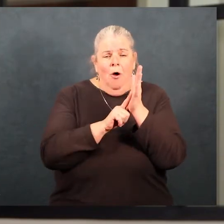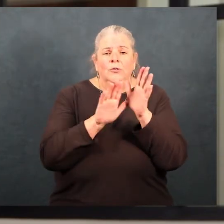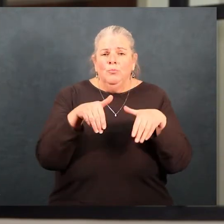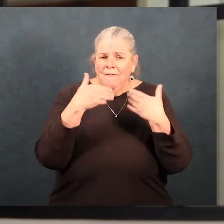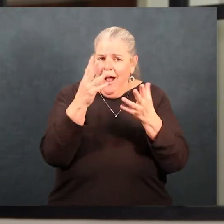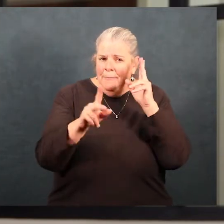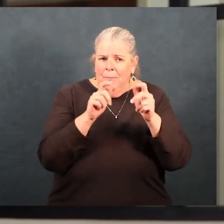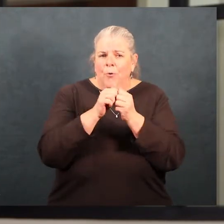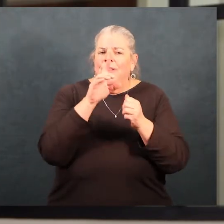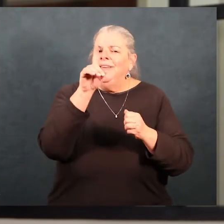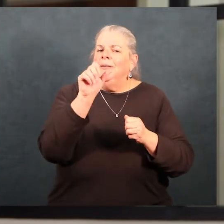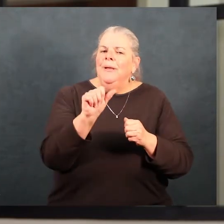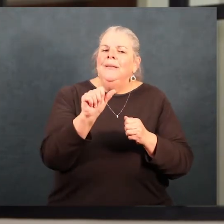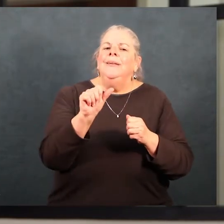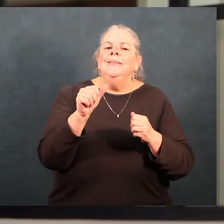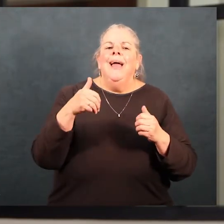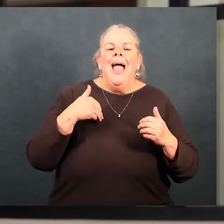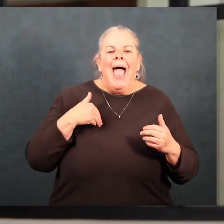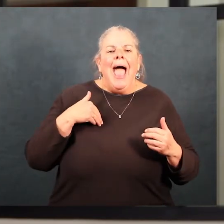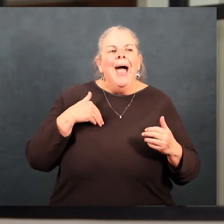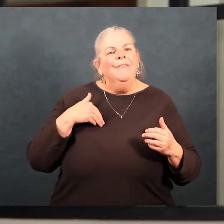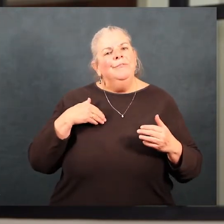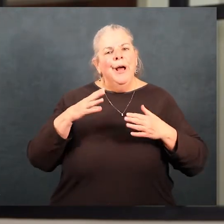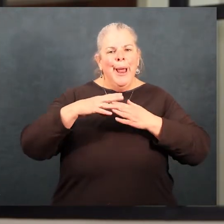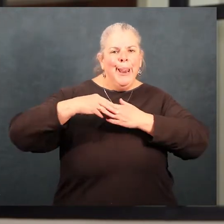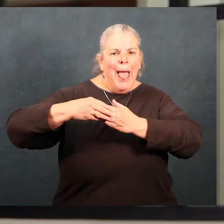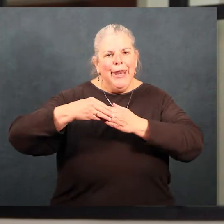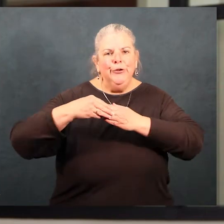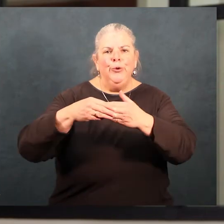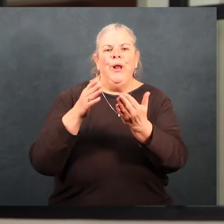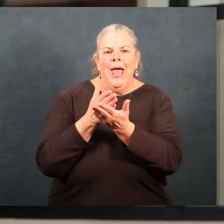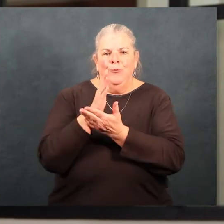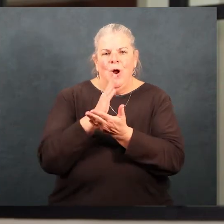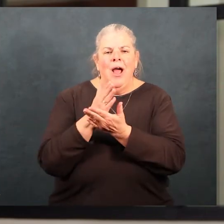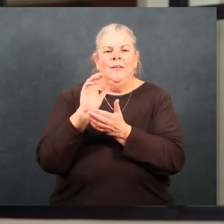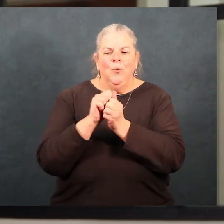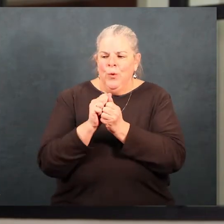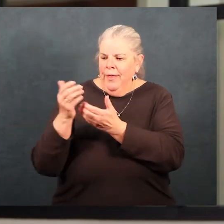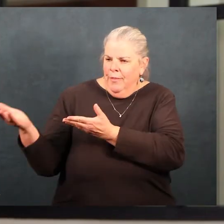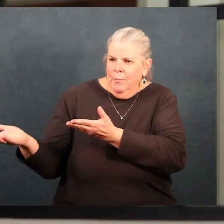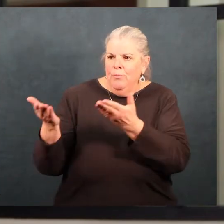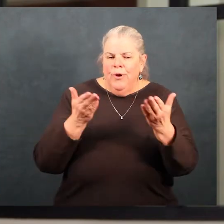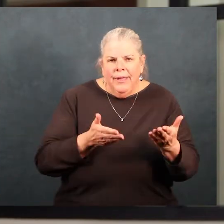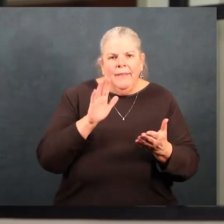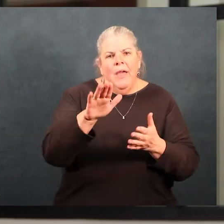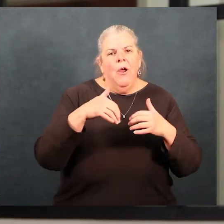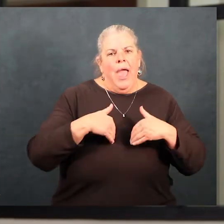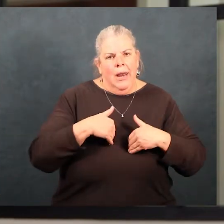latitude, and rights with taking their assistance animals in the public, in housing